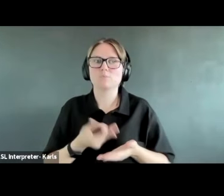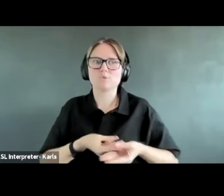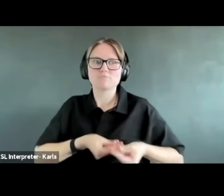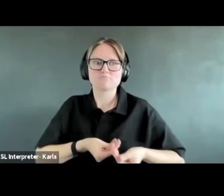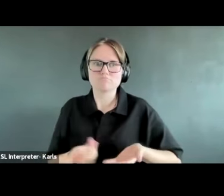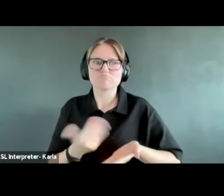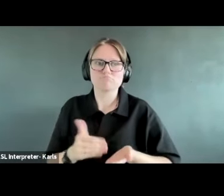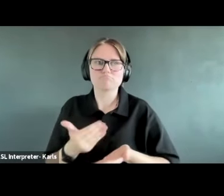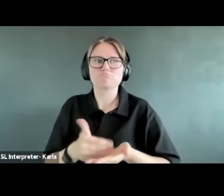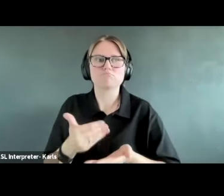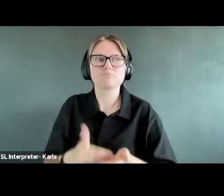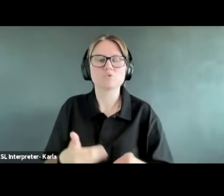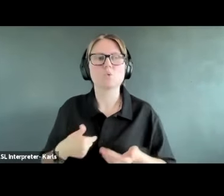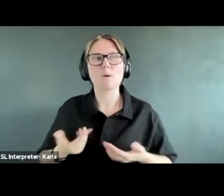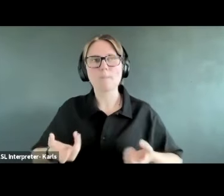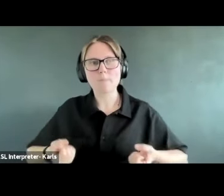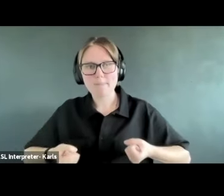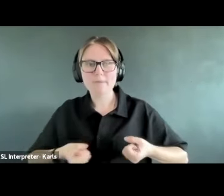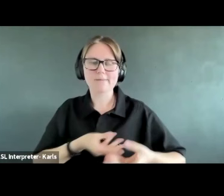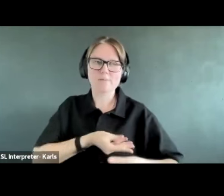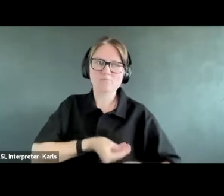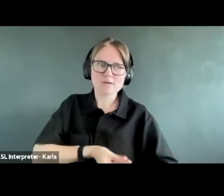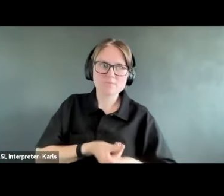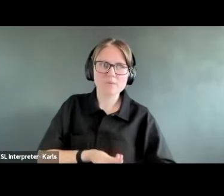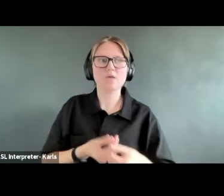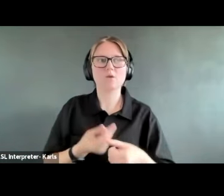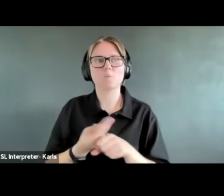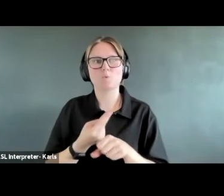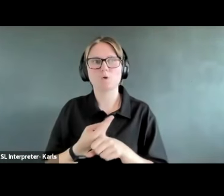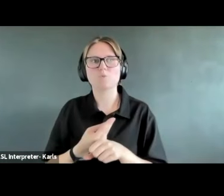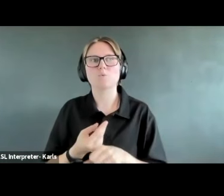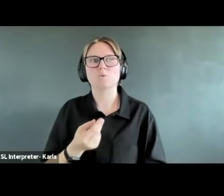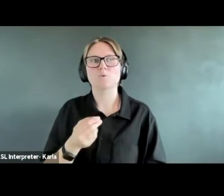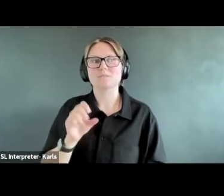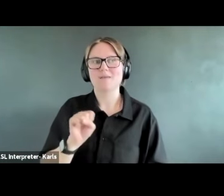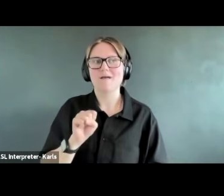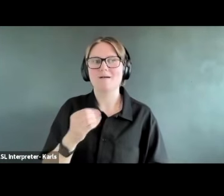we were using like SNS feeding and like a little